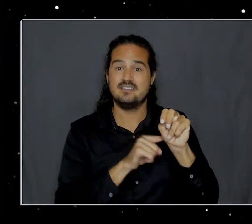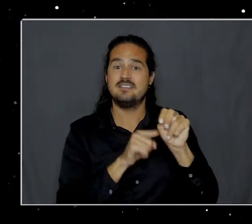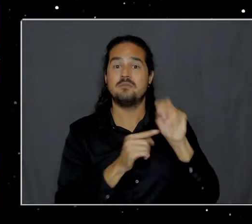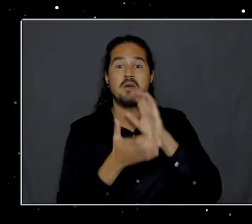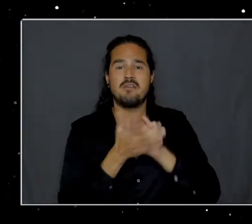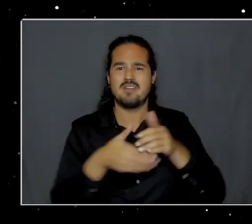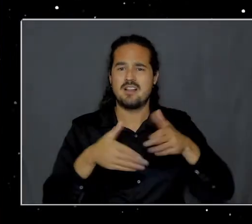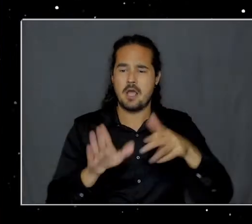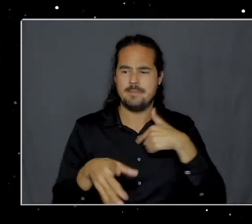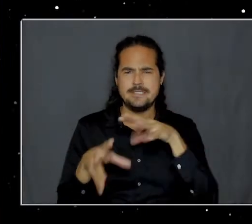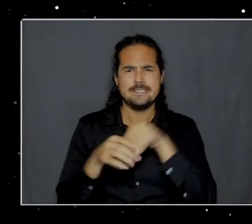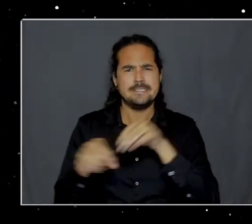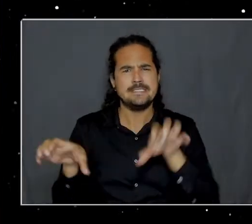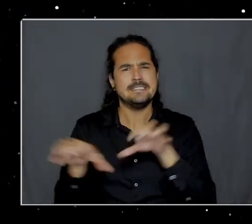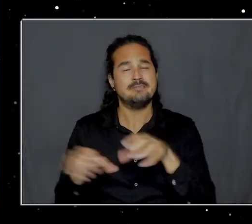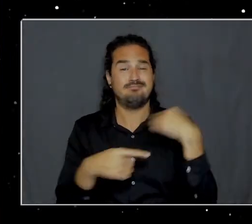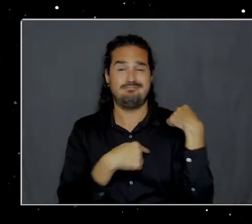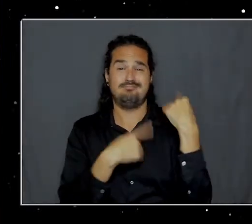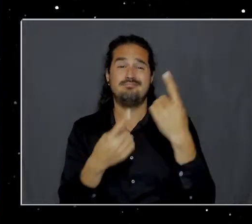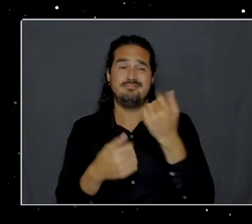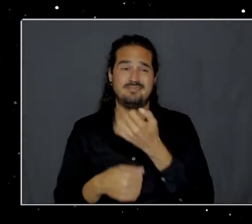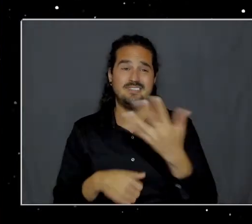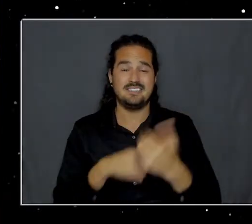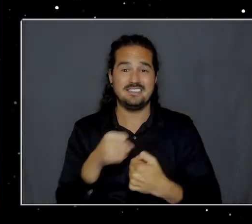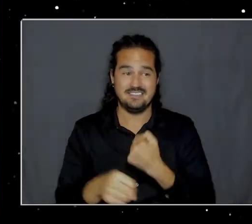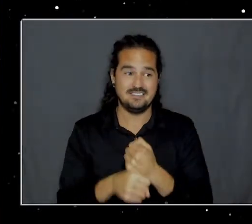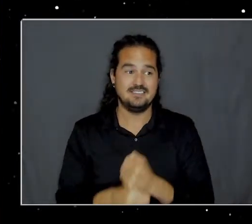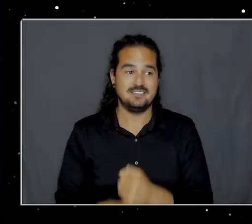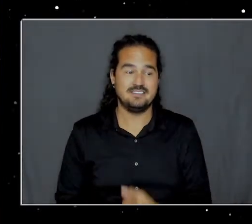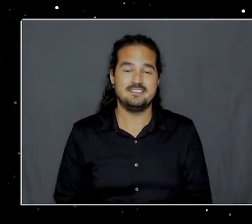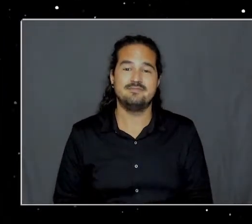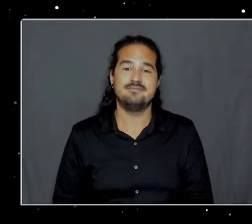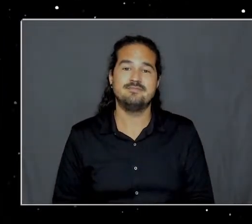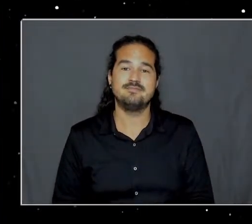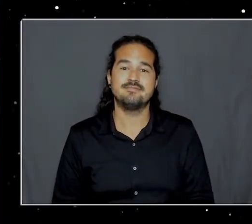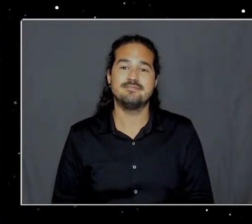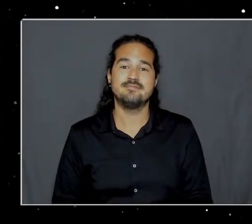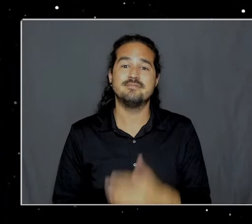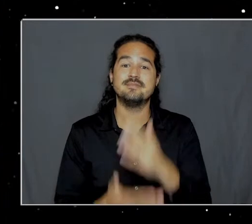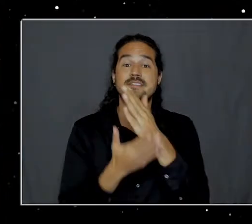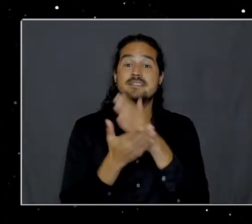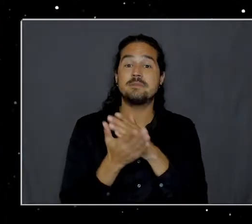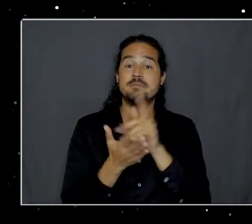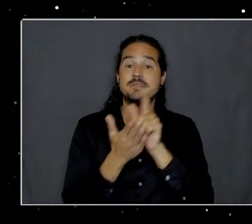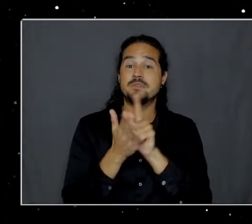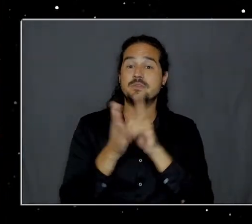TO DO THIS WORK THROUGH THE YEARS. SOME OF THE LAWYERS WHO I